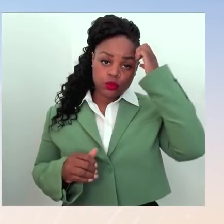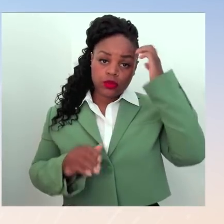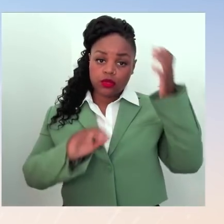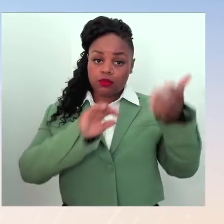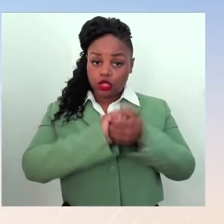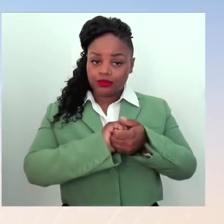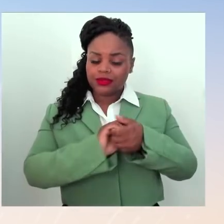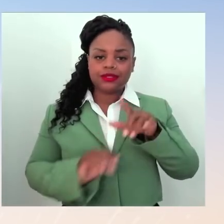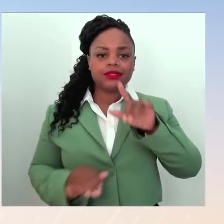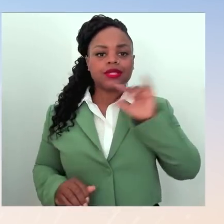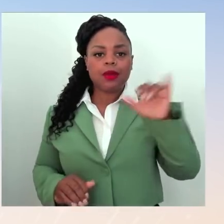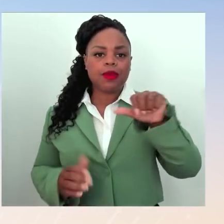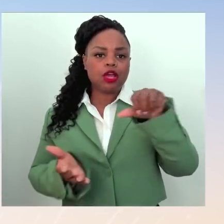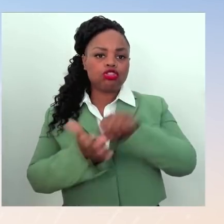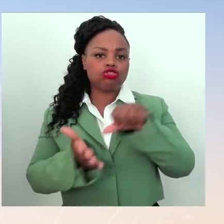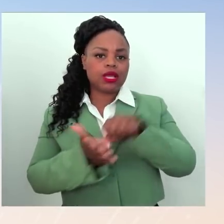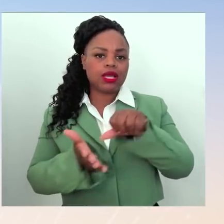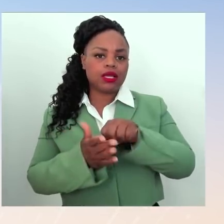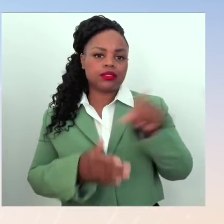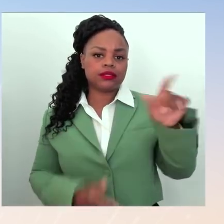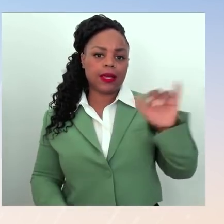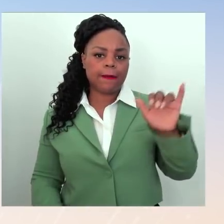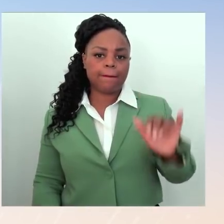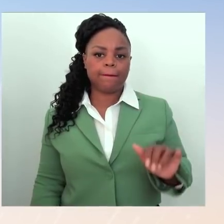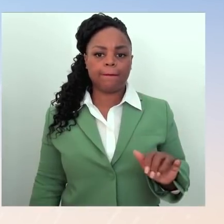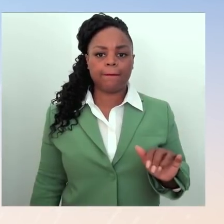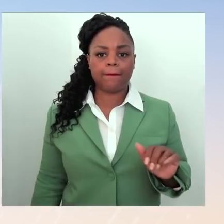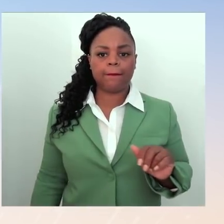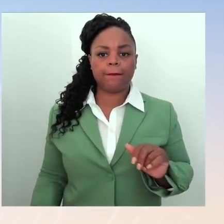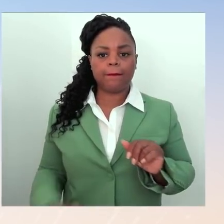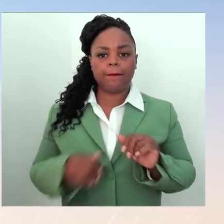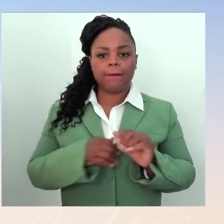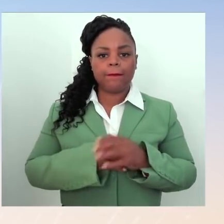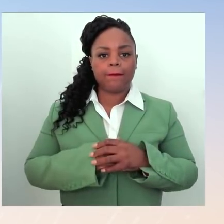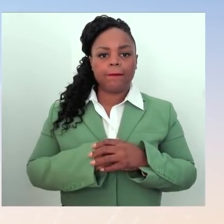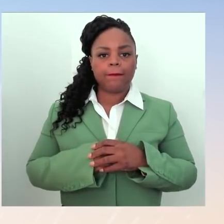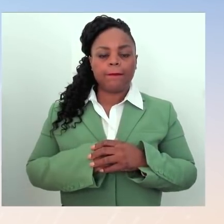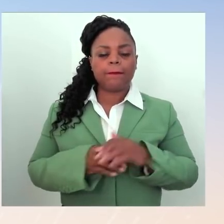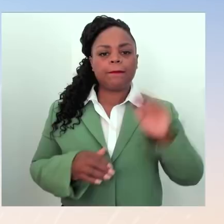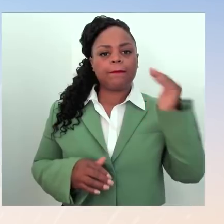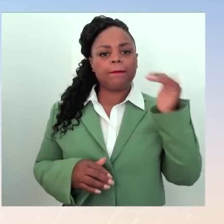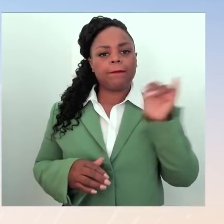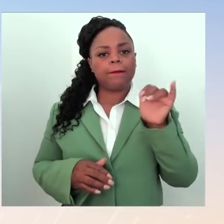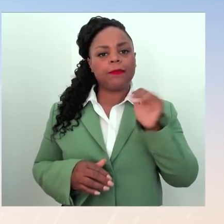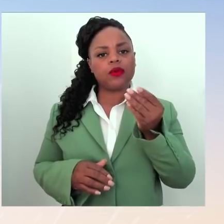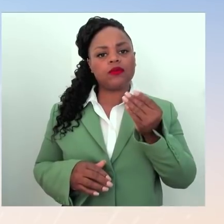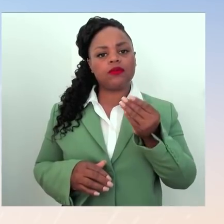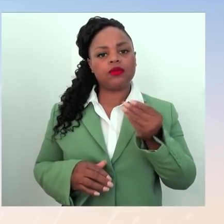I mean, it sounds like there were limited institutions that were targeted thus far and -- from -- removing them from the SWIFT banking system.